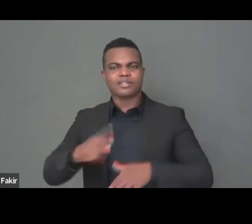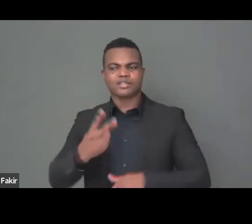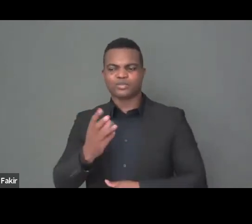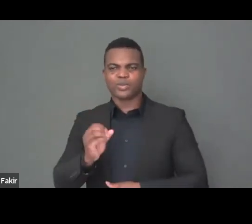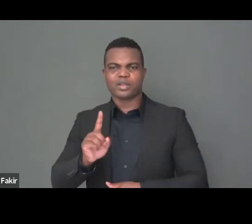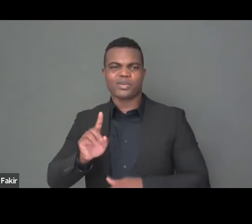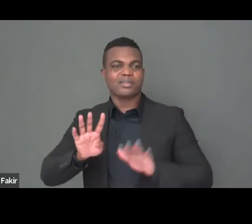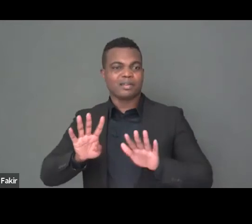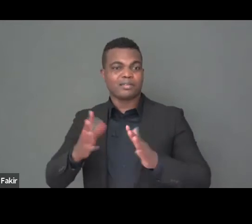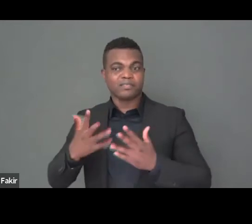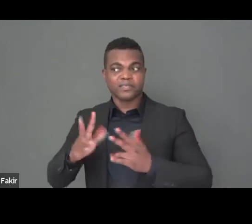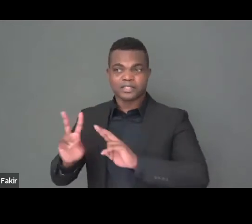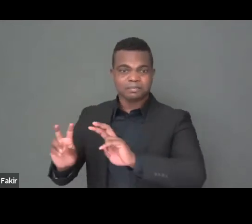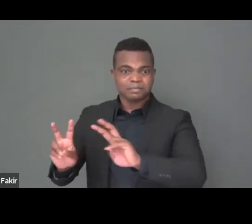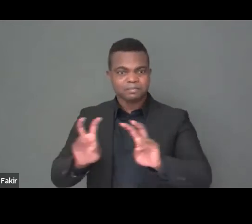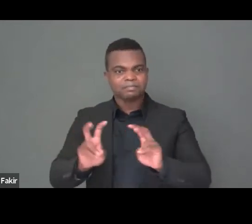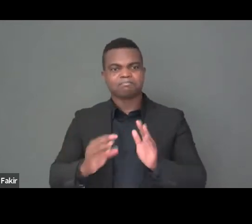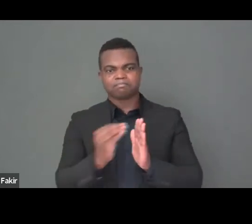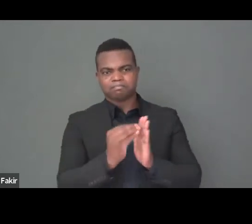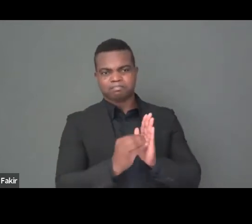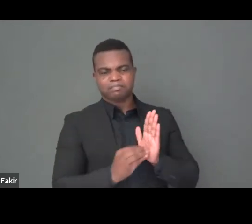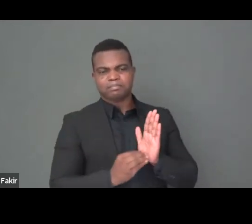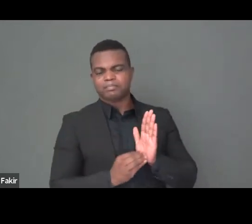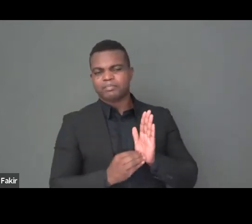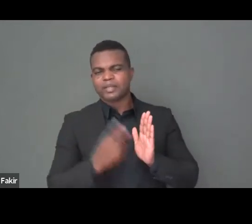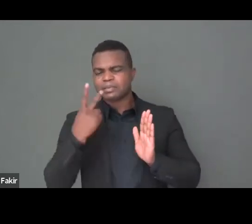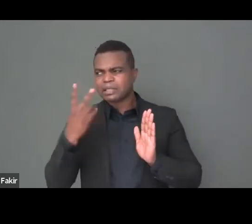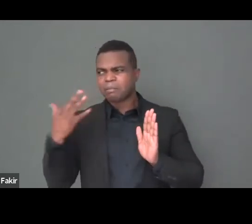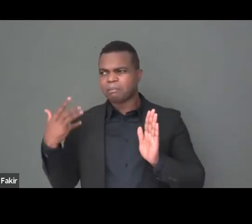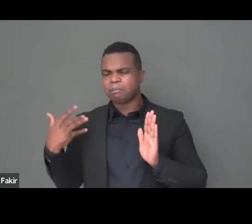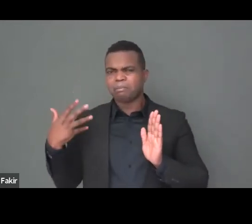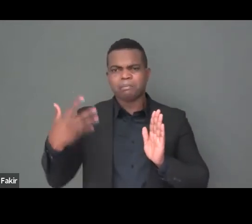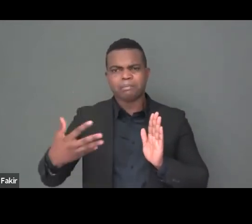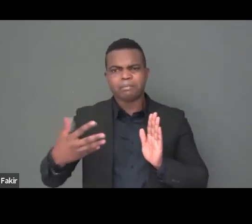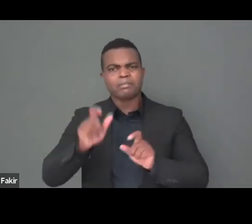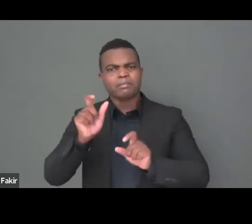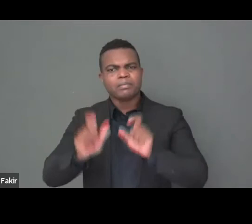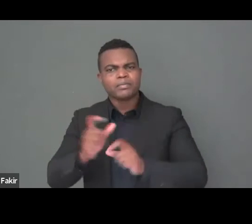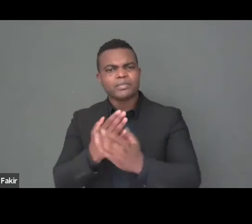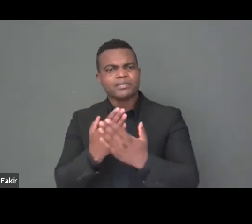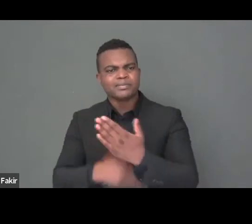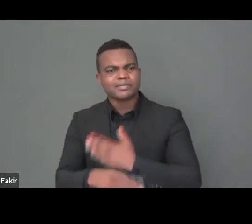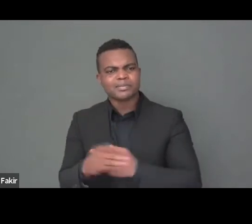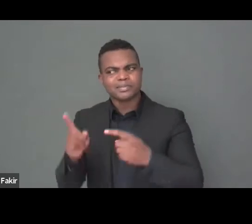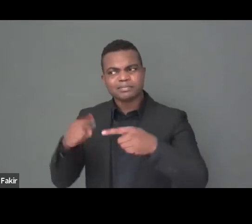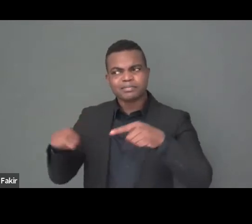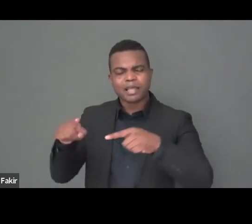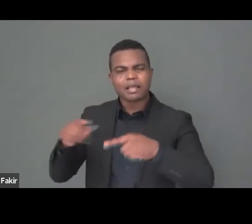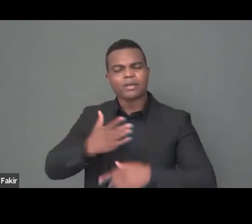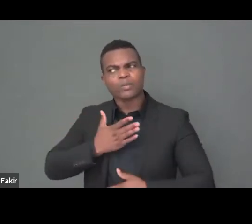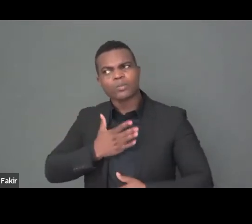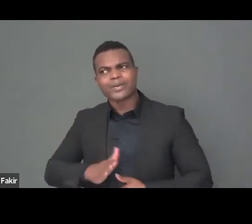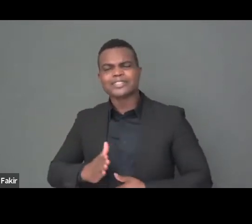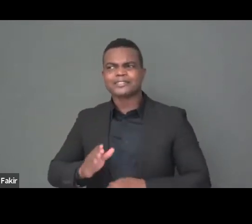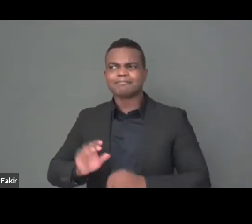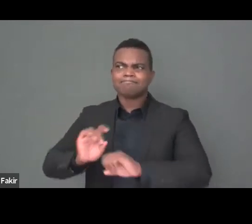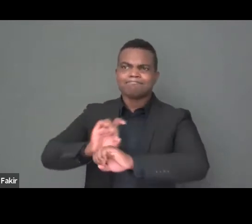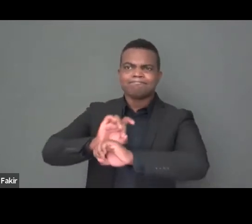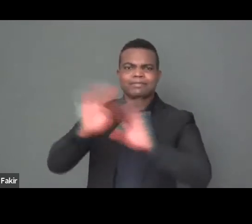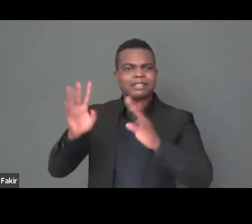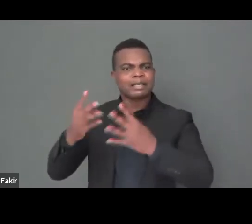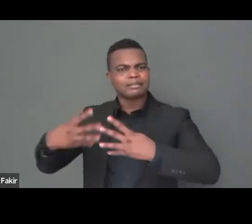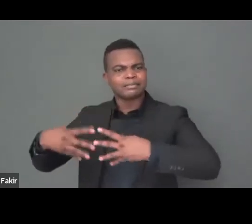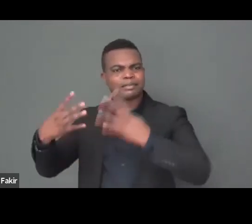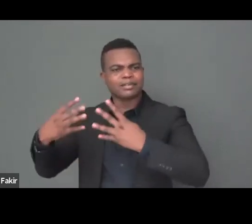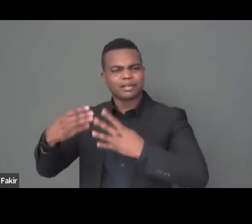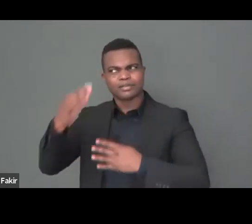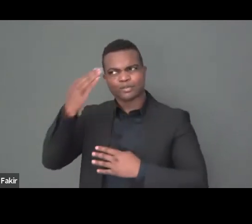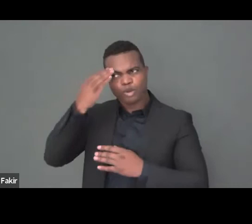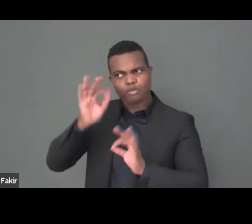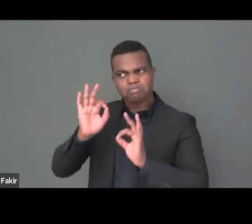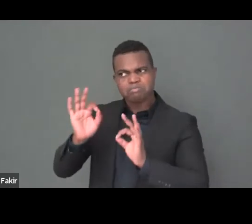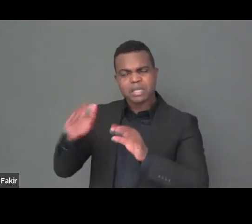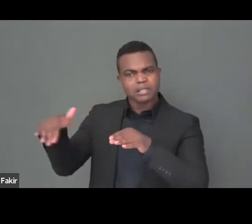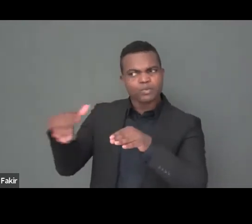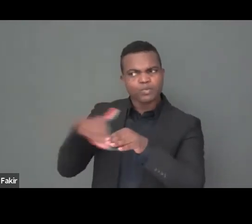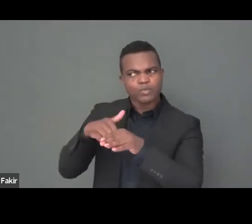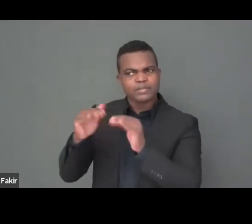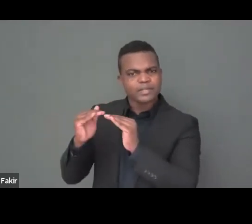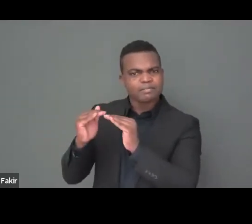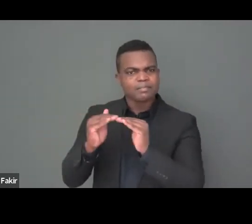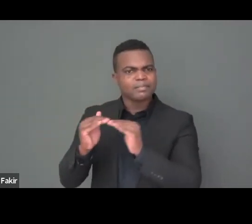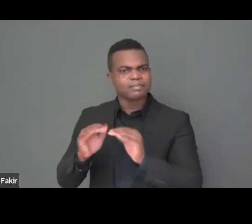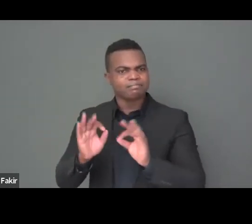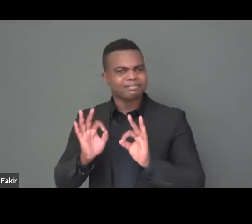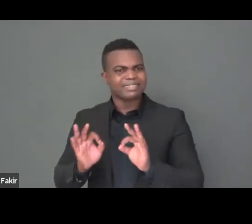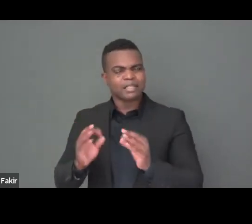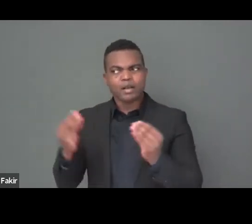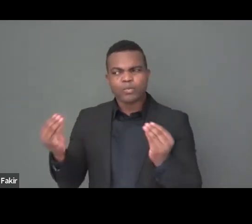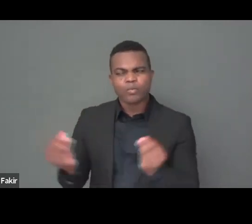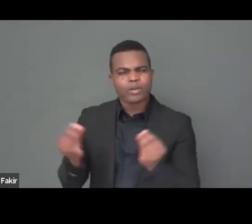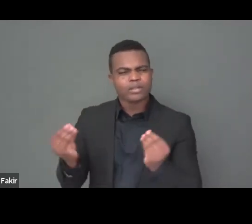Eric Ngondi: data systems that are inclusive of persons with disability here in Kenya in the recent past, my name is Eric and Gandhi, as you said, i'm a member of the board of the united disabled persons of Kenya, I represent the youth.